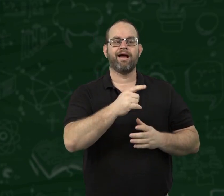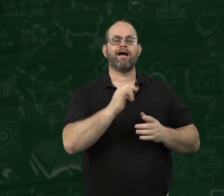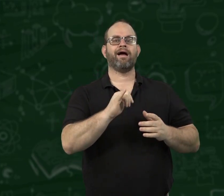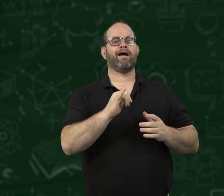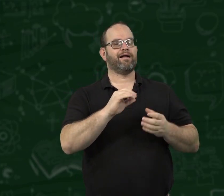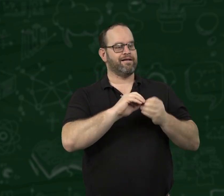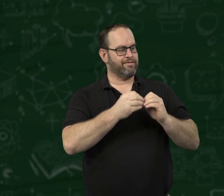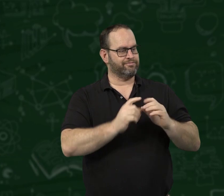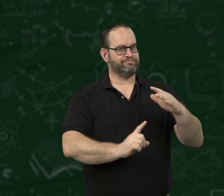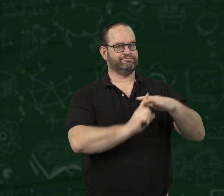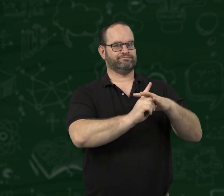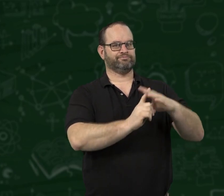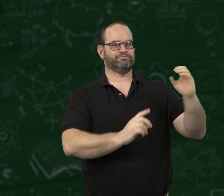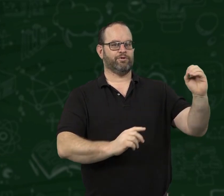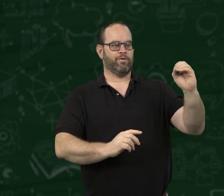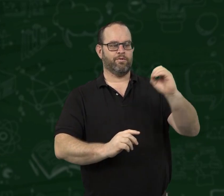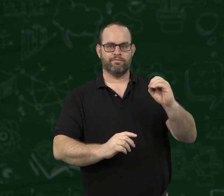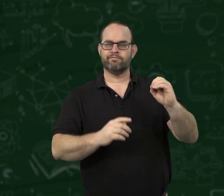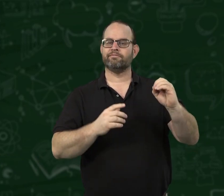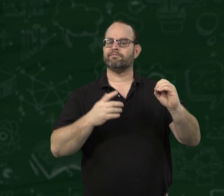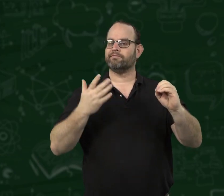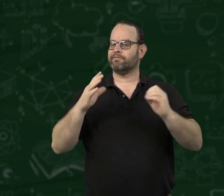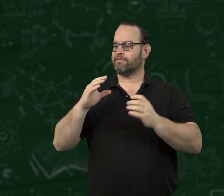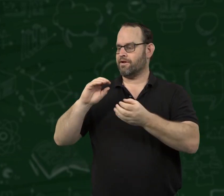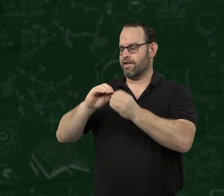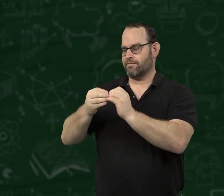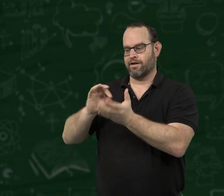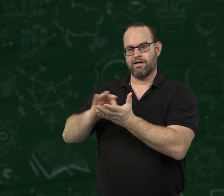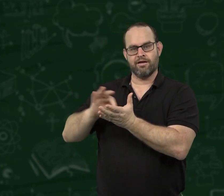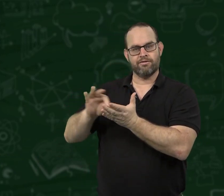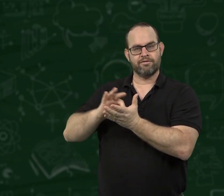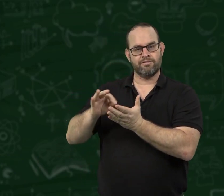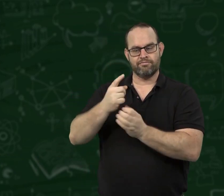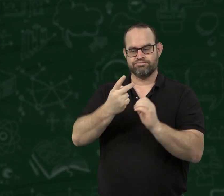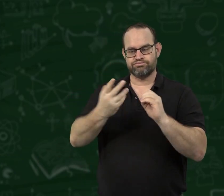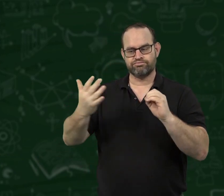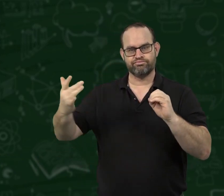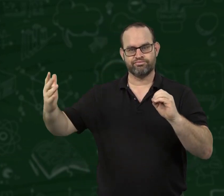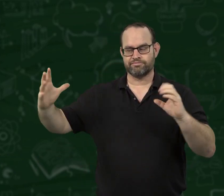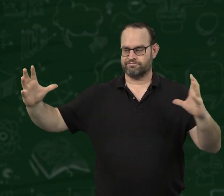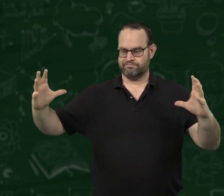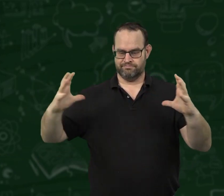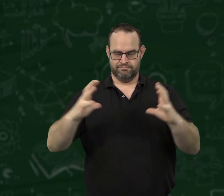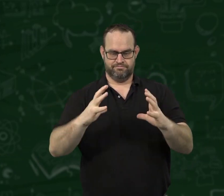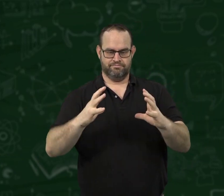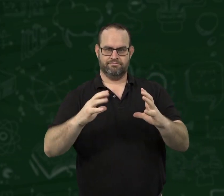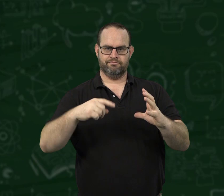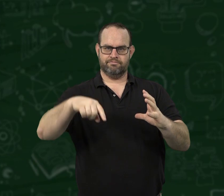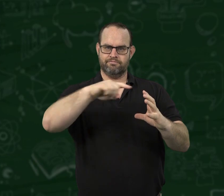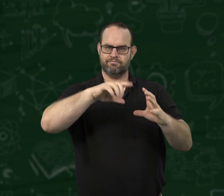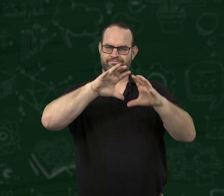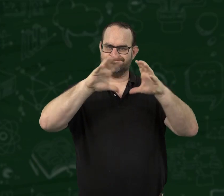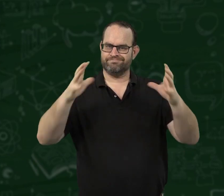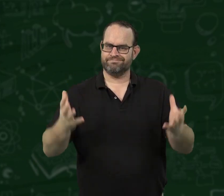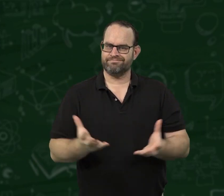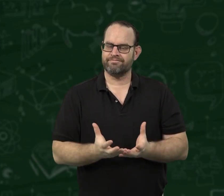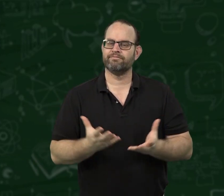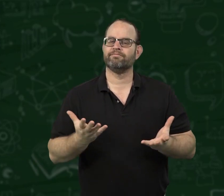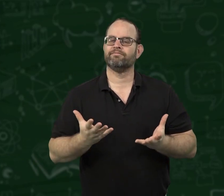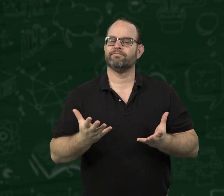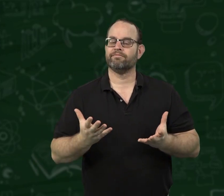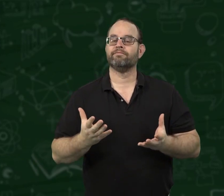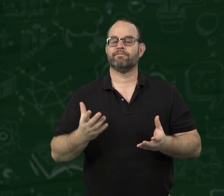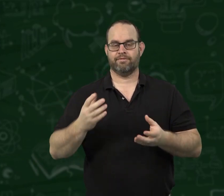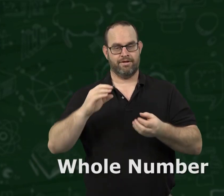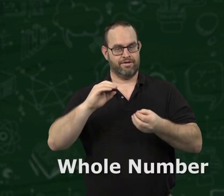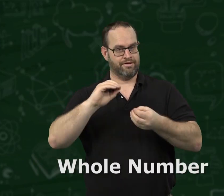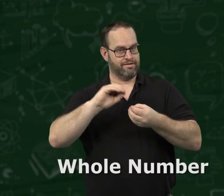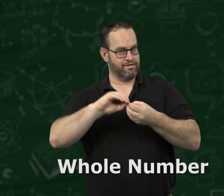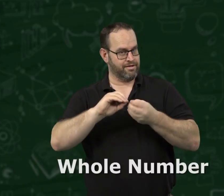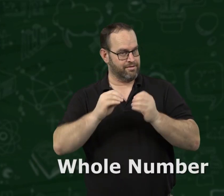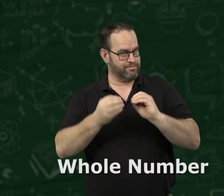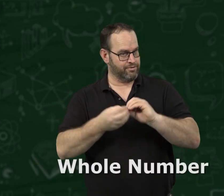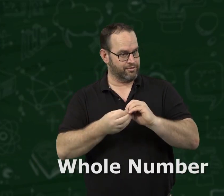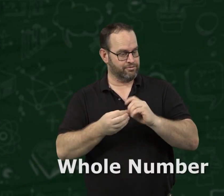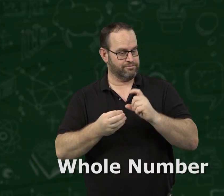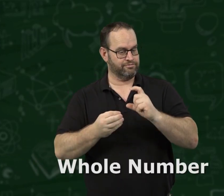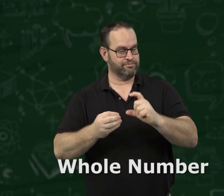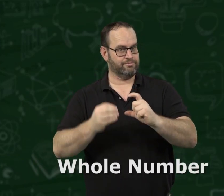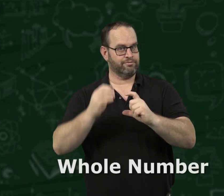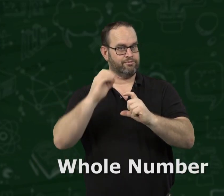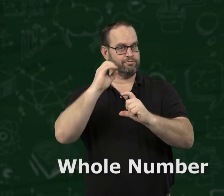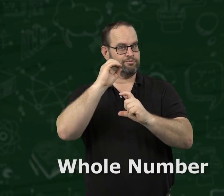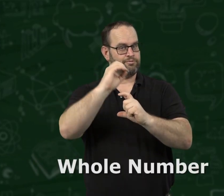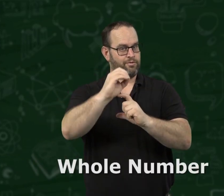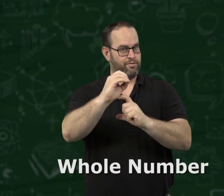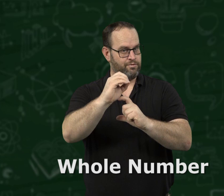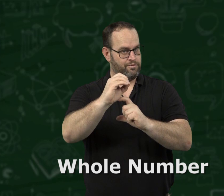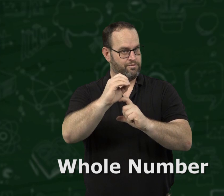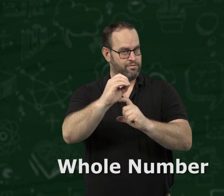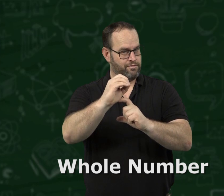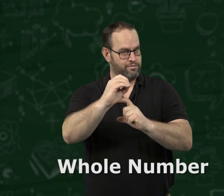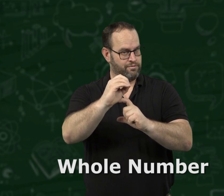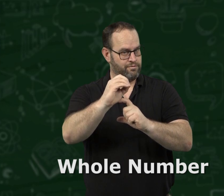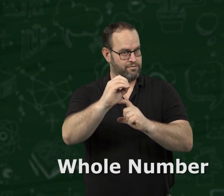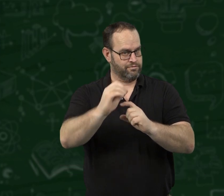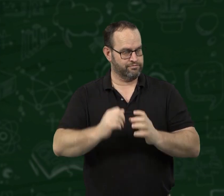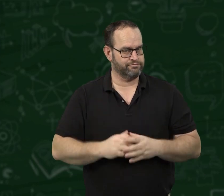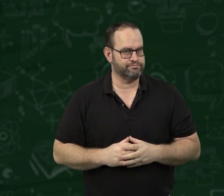The group of numbers that include Zero and Natural Numbers are called Whole Numbers.